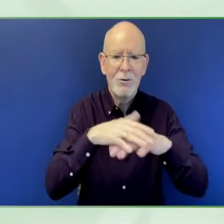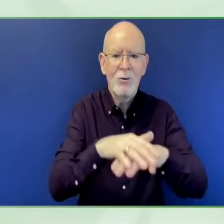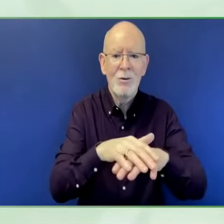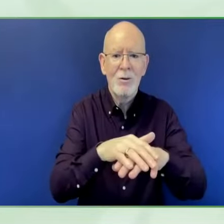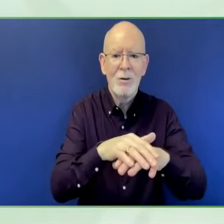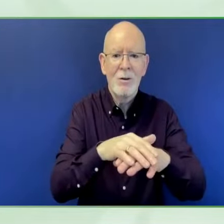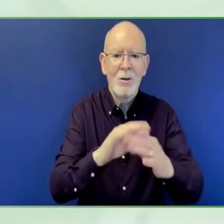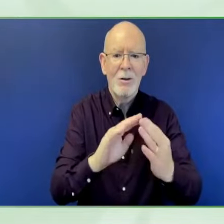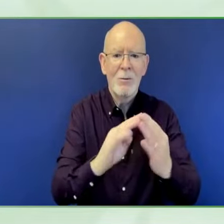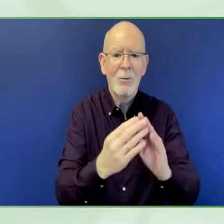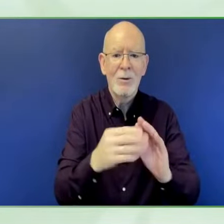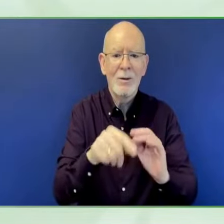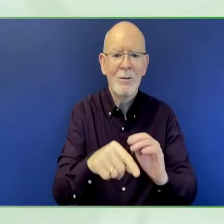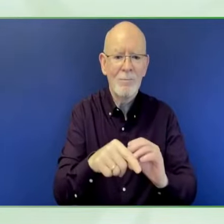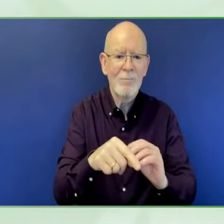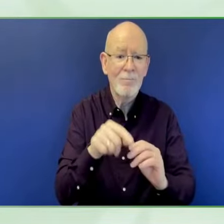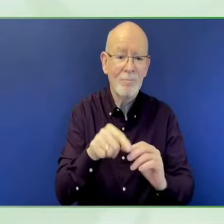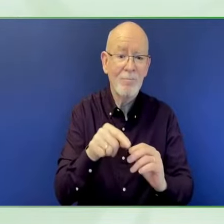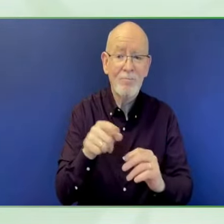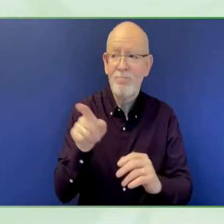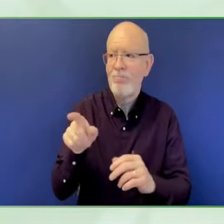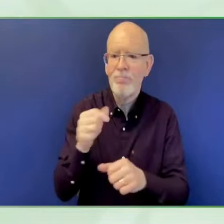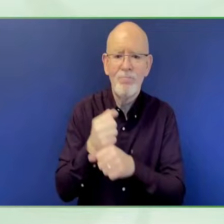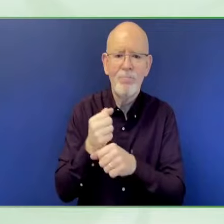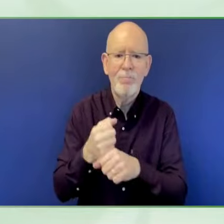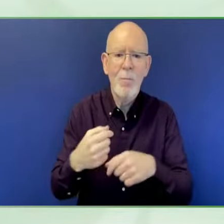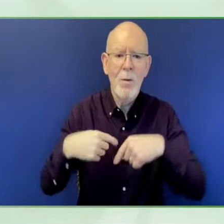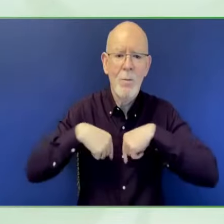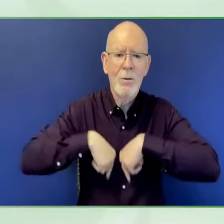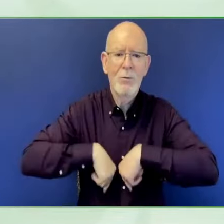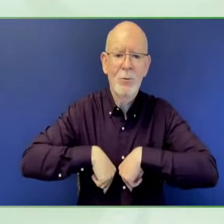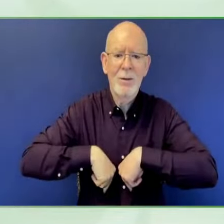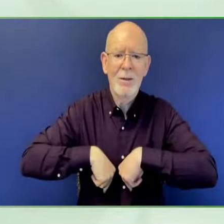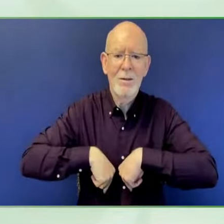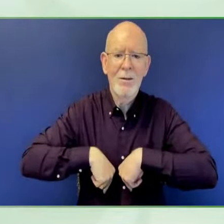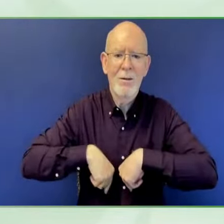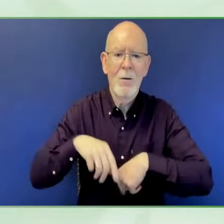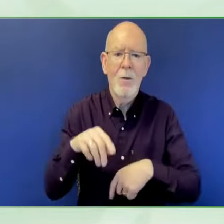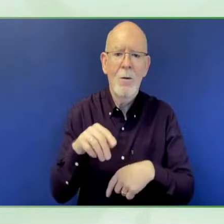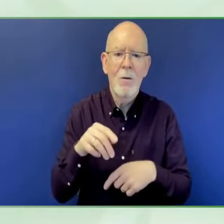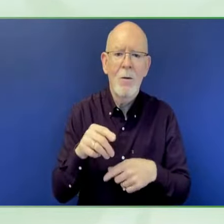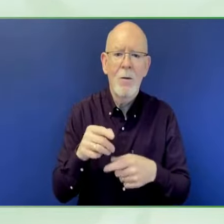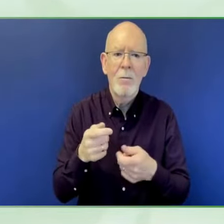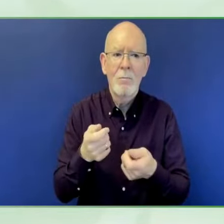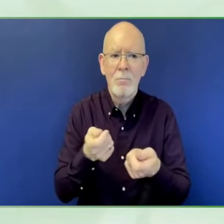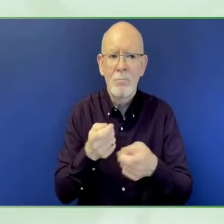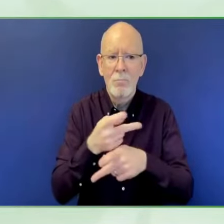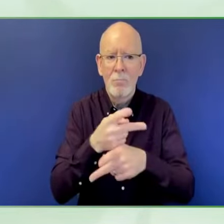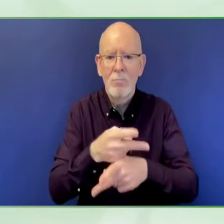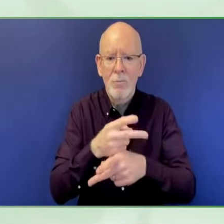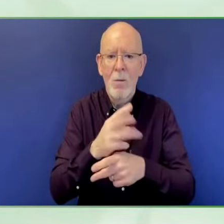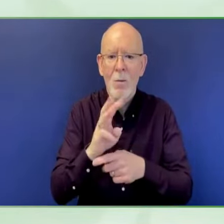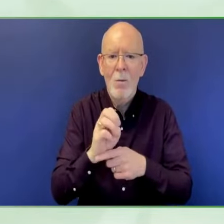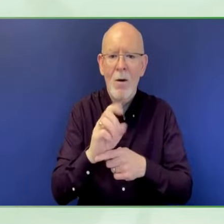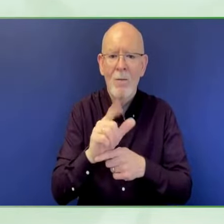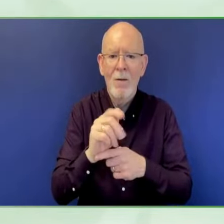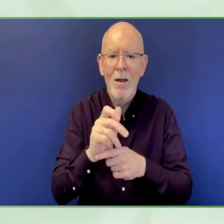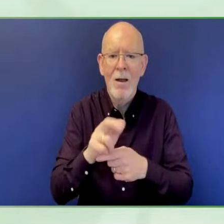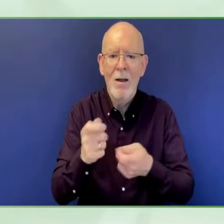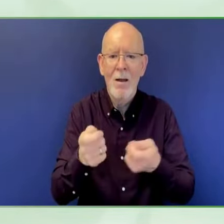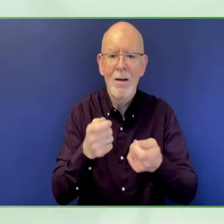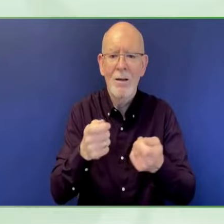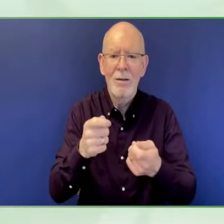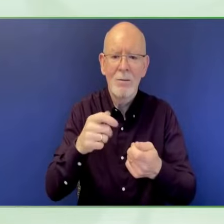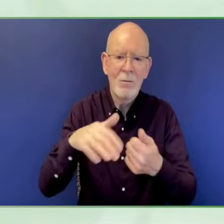I support the expanded program in the state of Israel.